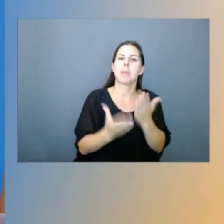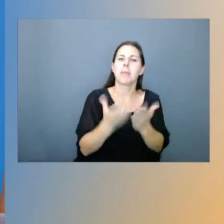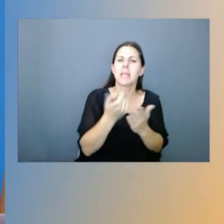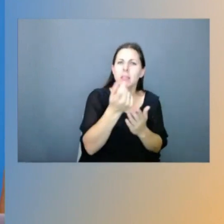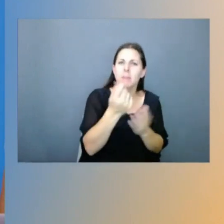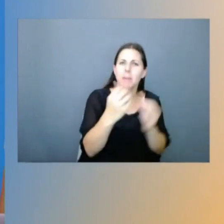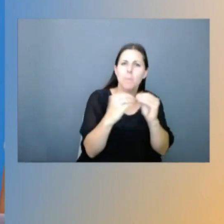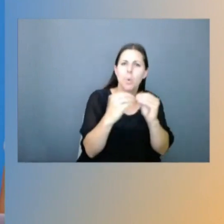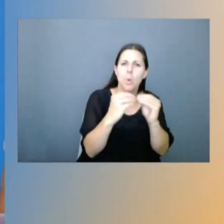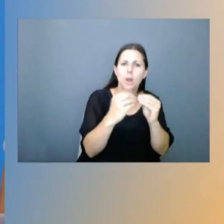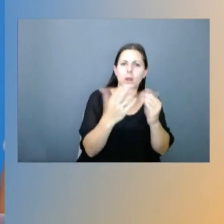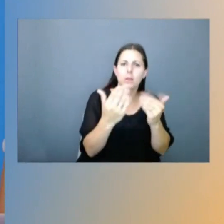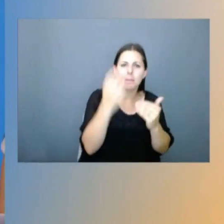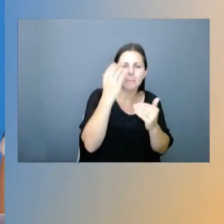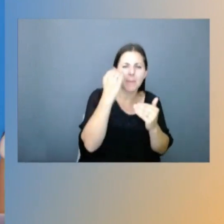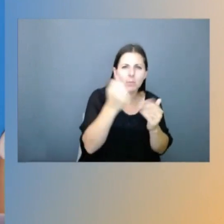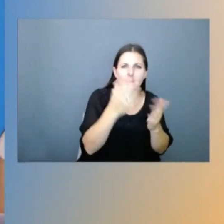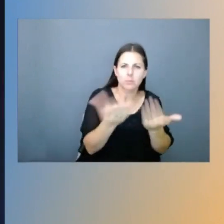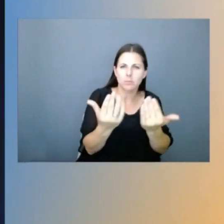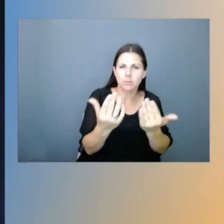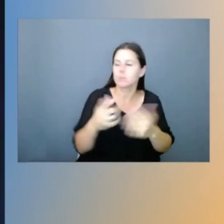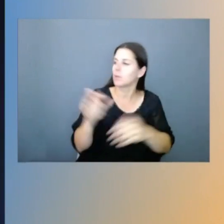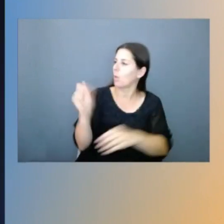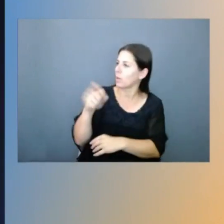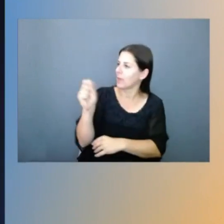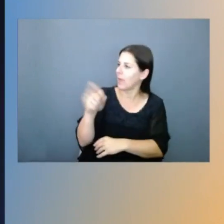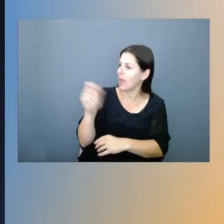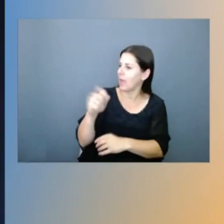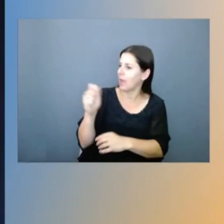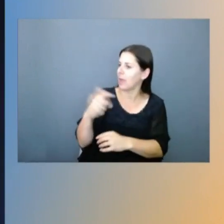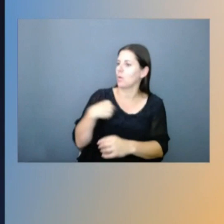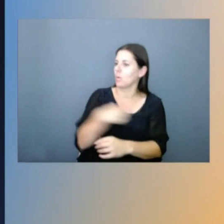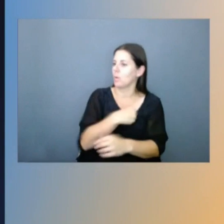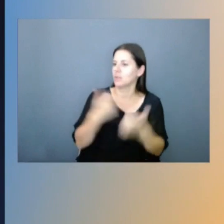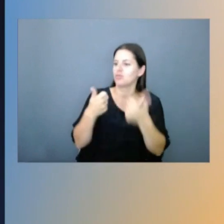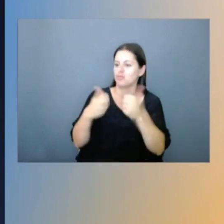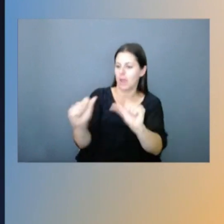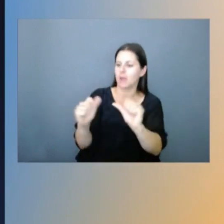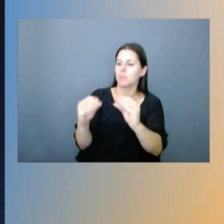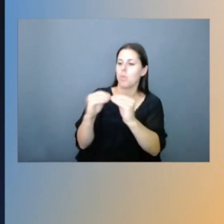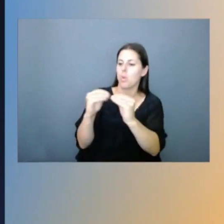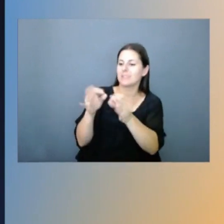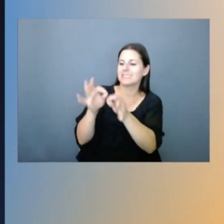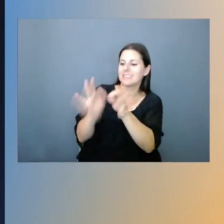Yeah, another thing that we tried to make simpler for customers is the memory topology.